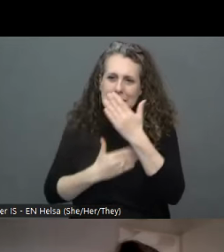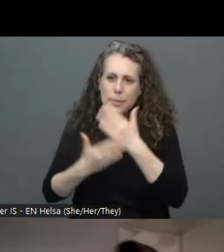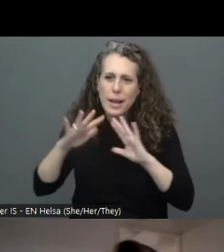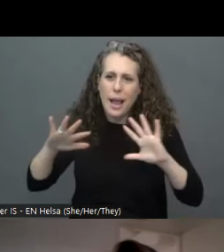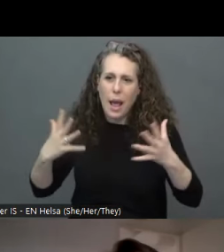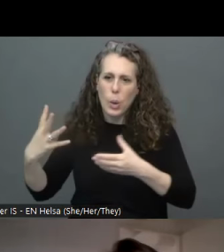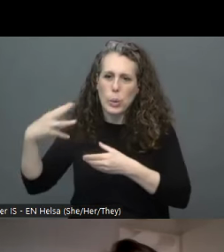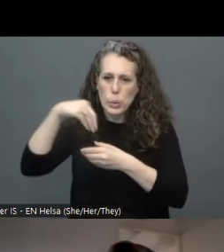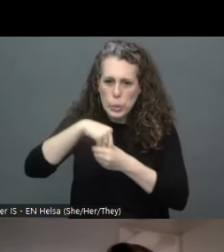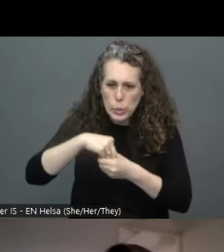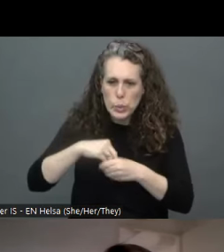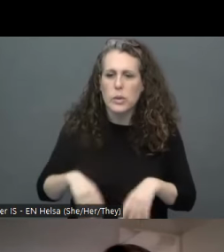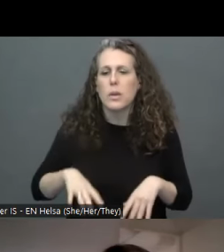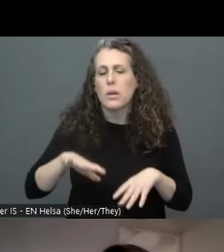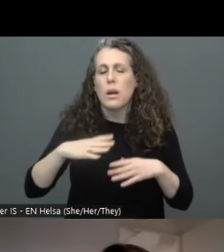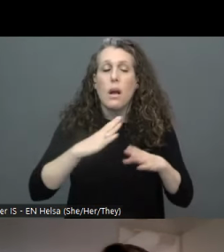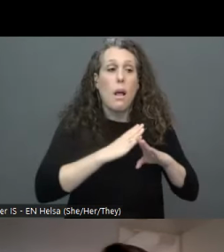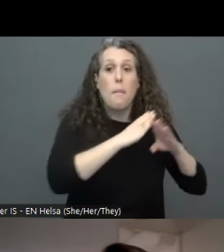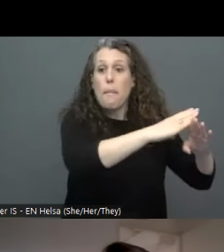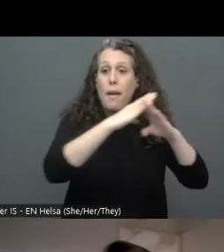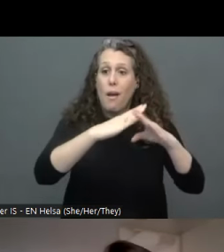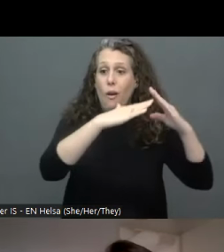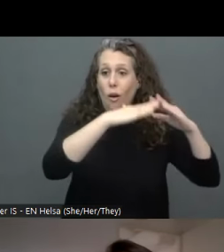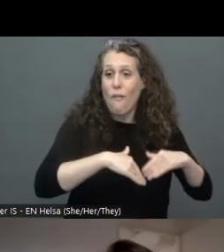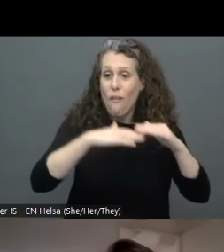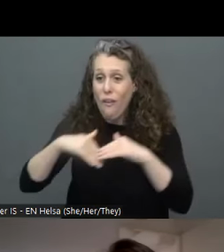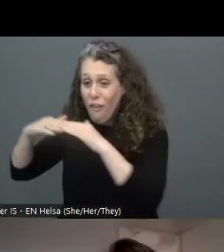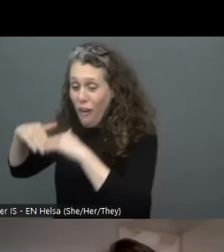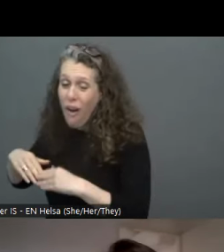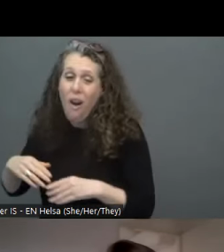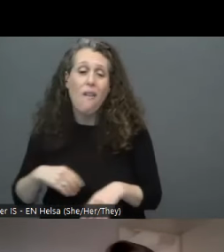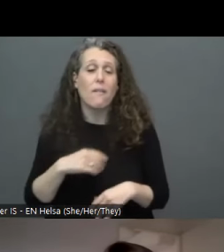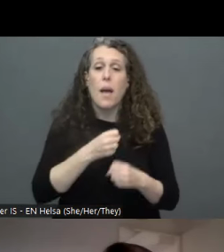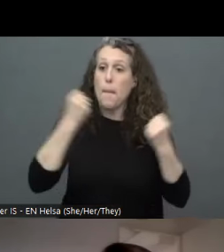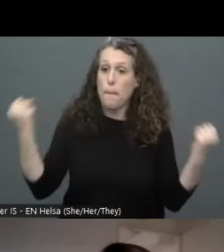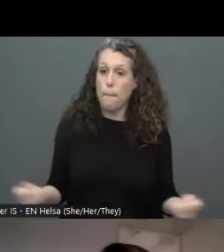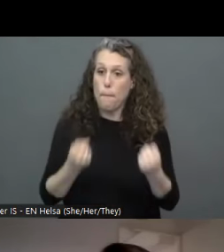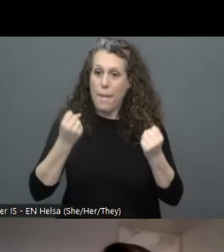allocation and barrier, capacity strengthening and empower and meaningful participation.